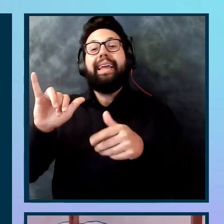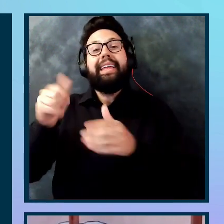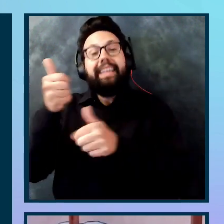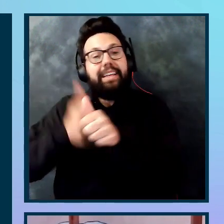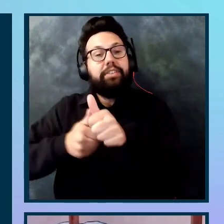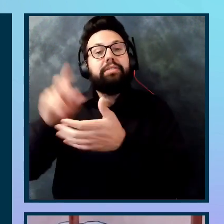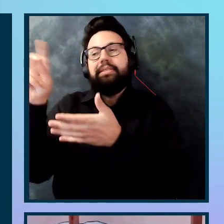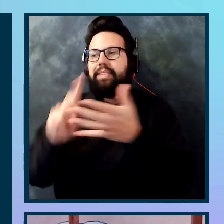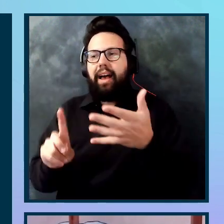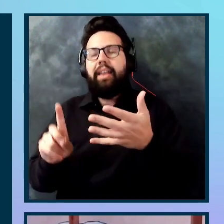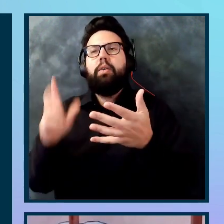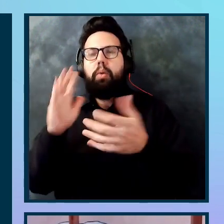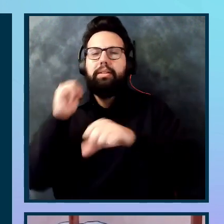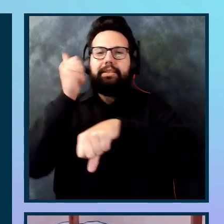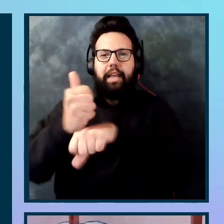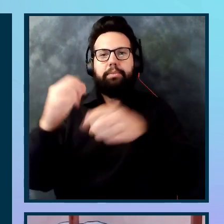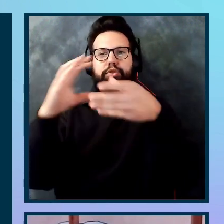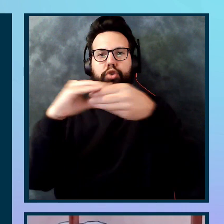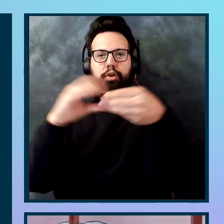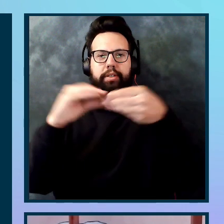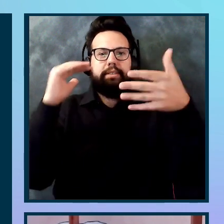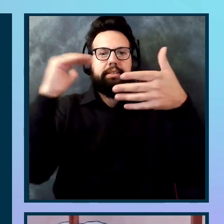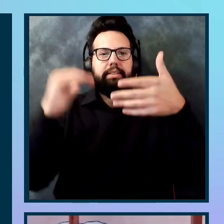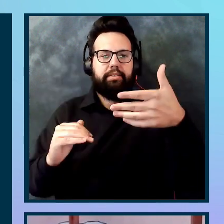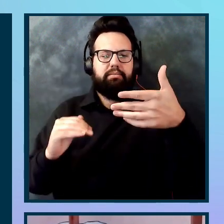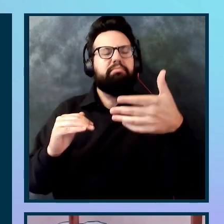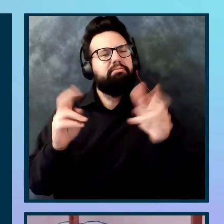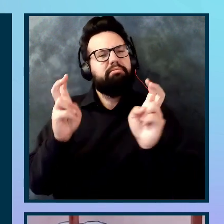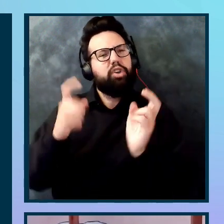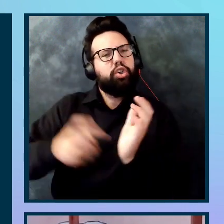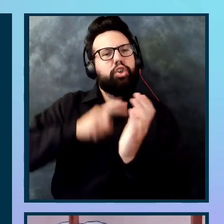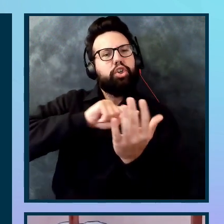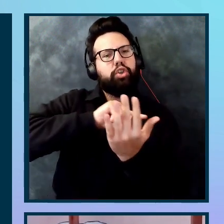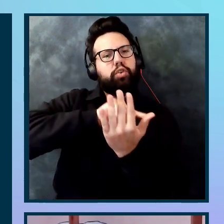The process that they use to create these stories and acceptance criteria